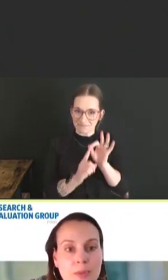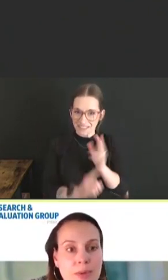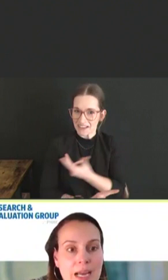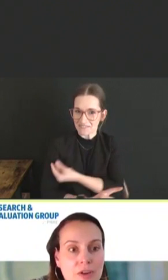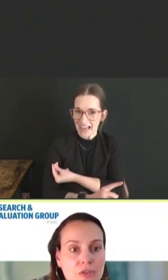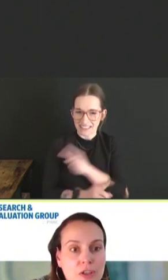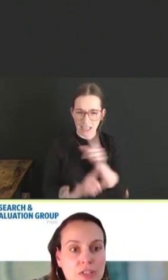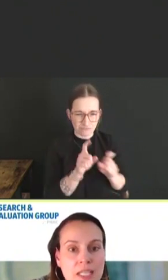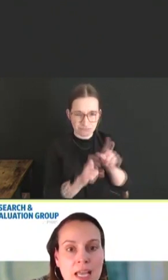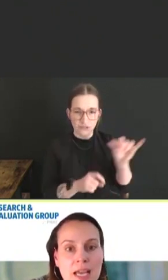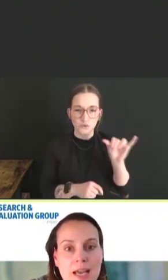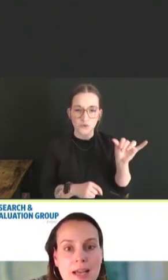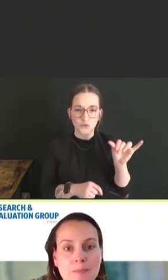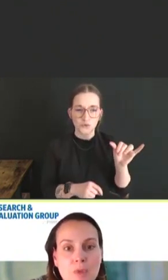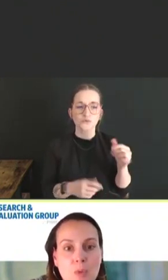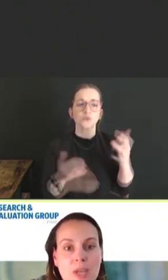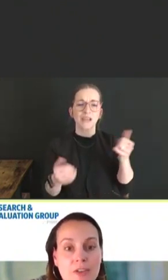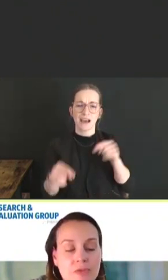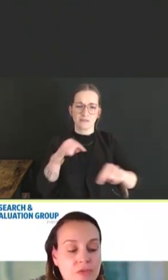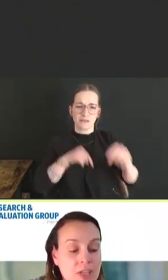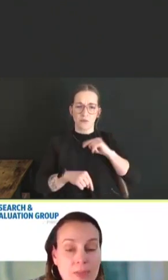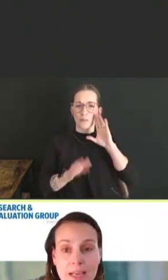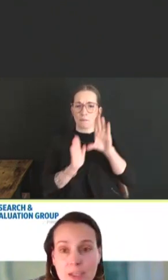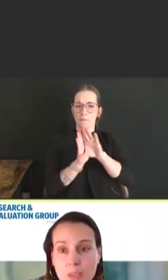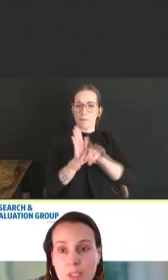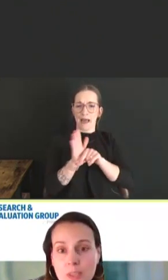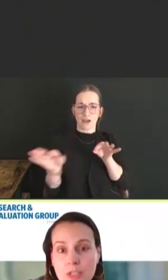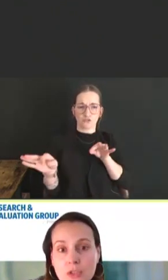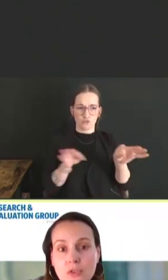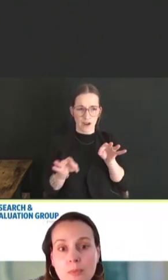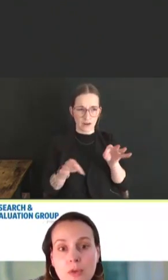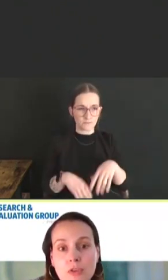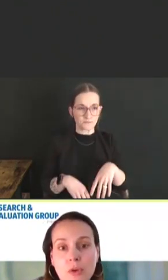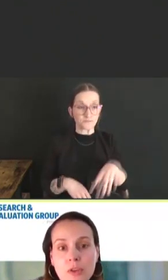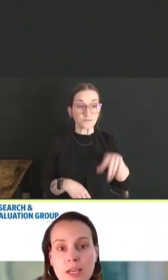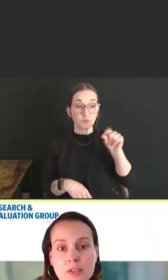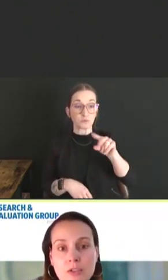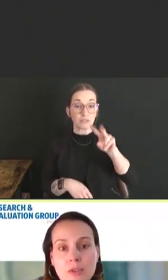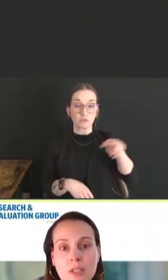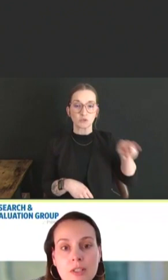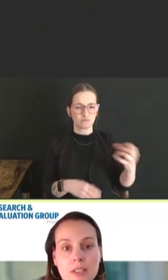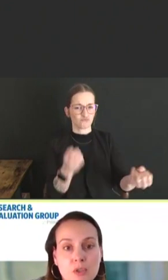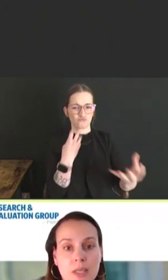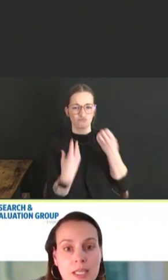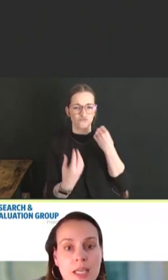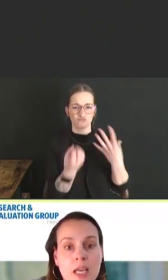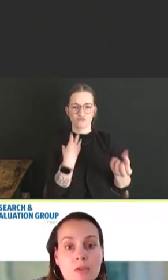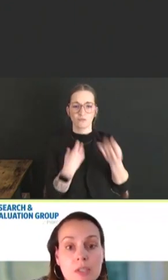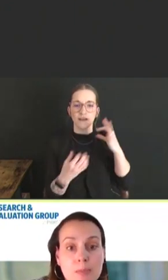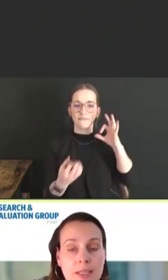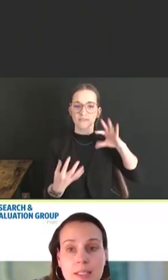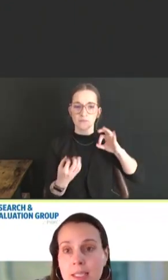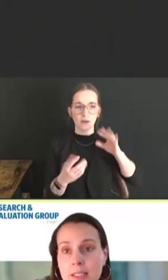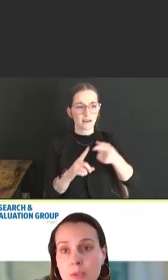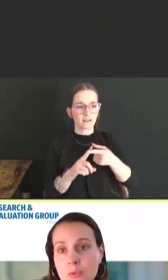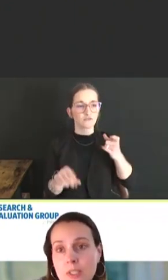bit of background first. We have feedback in 2022 from over 4,220 respondents and this is